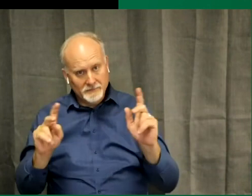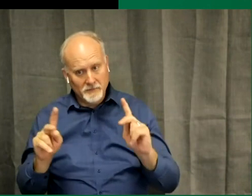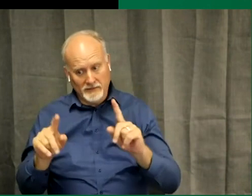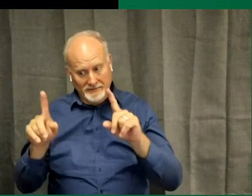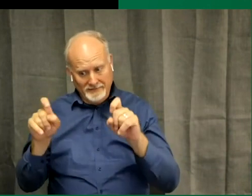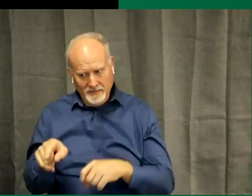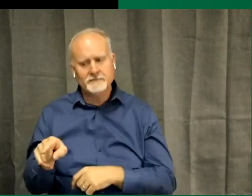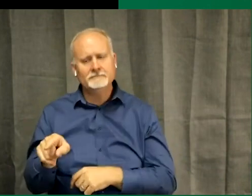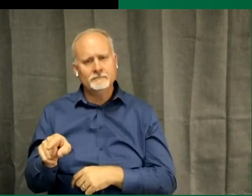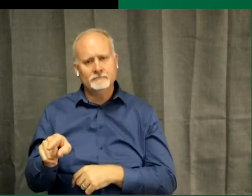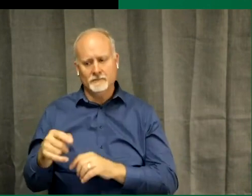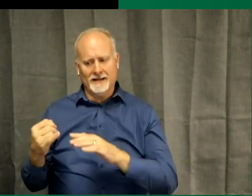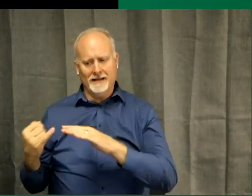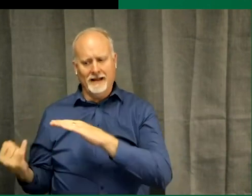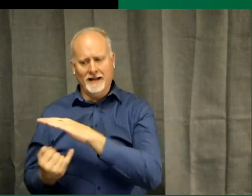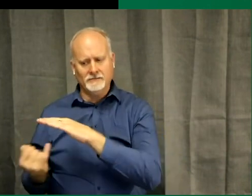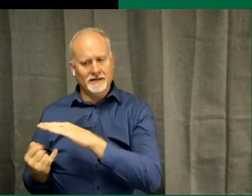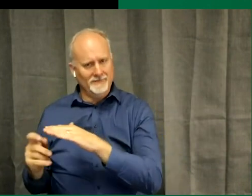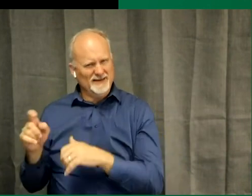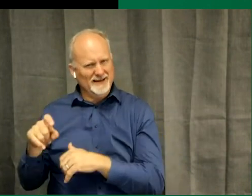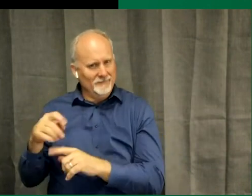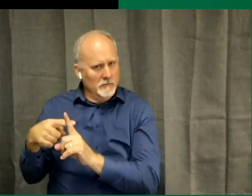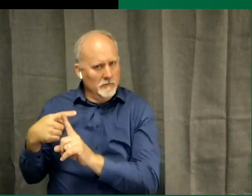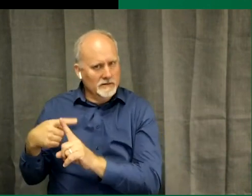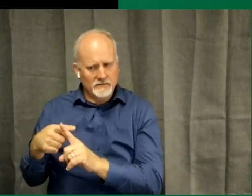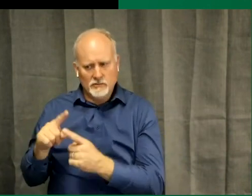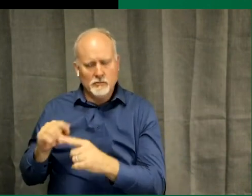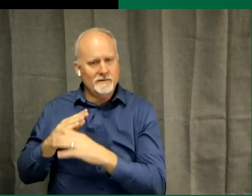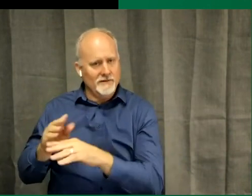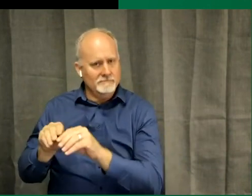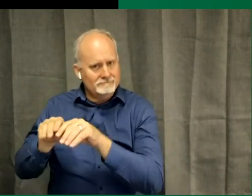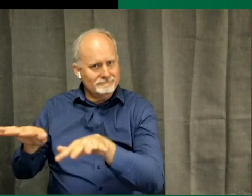isolate them if they test positive to hopefully keep them from infecting others or quarantine